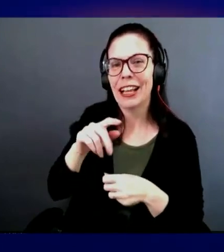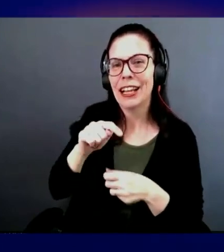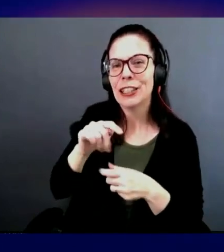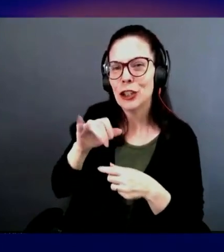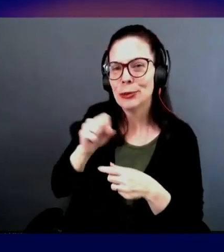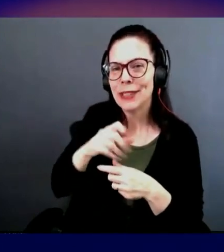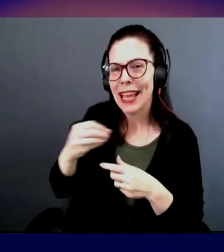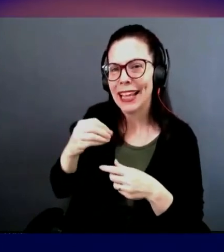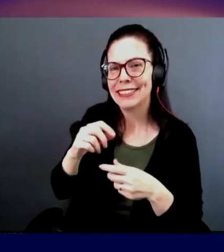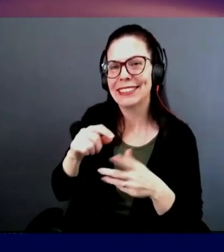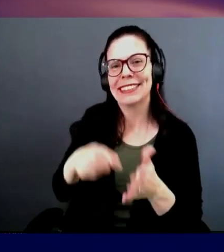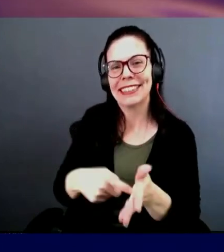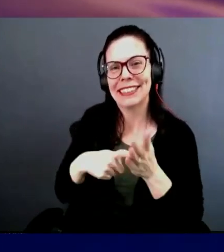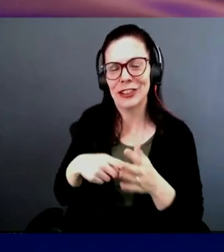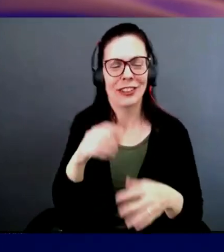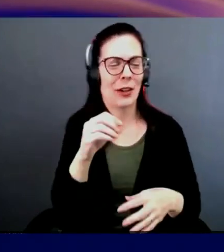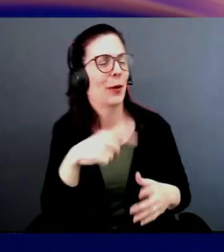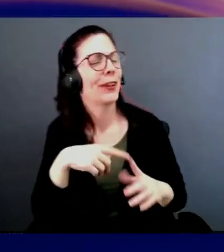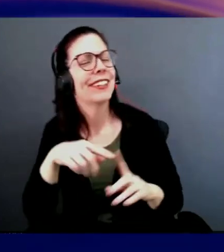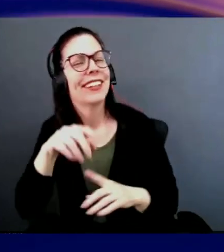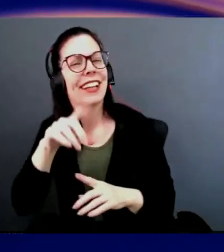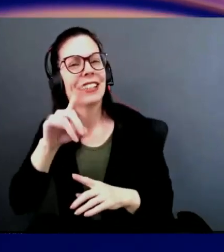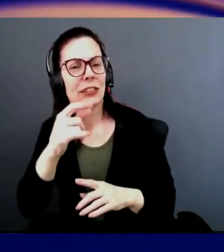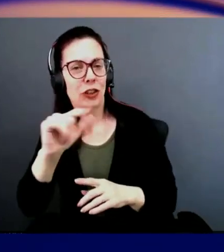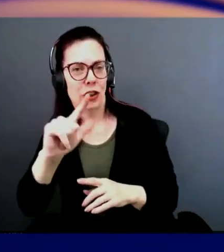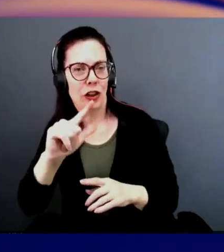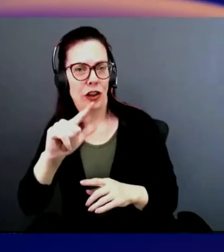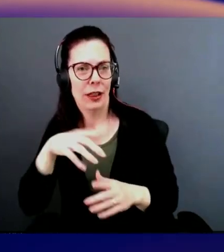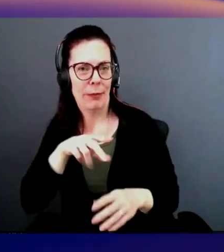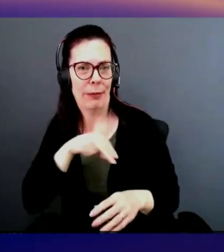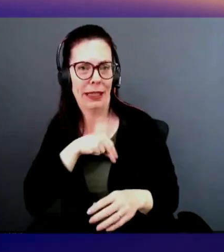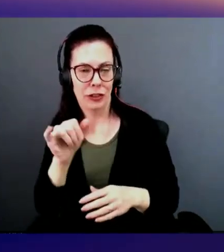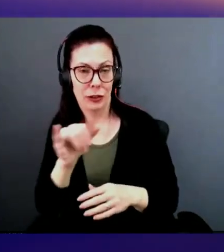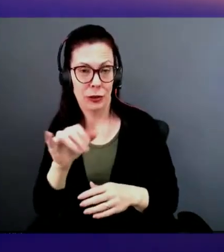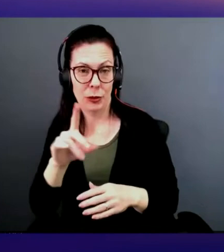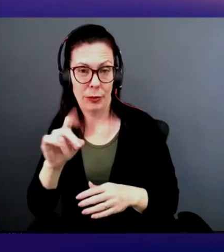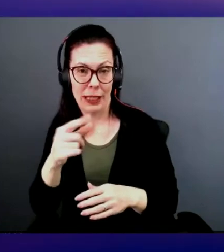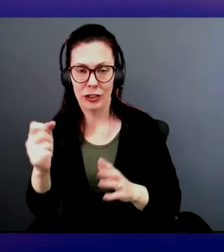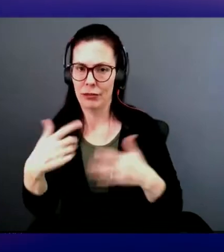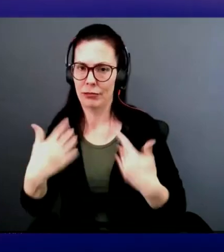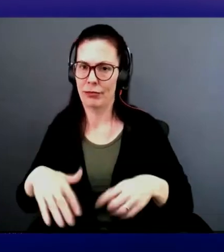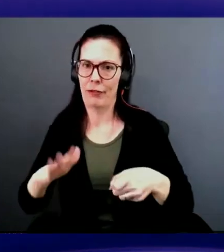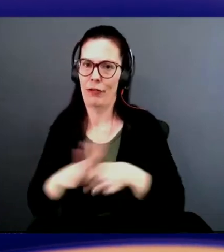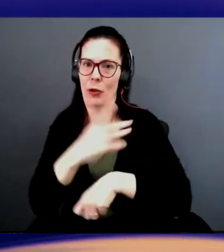We're talking digital badging again today. So yeah, we've got a full day. And it's gonna be quite fun.